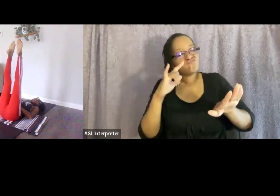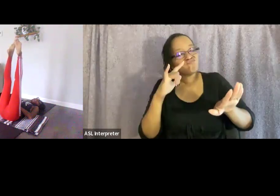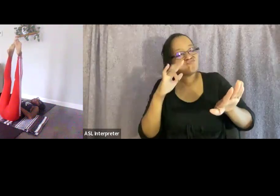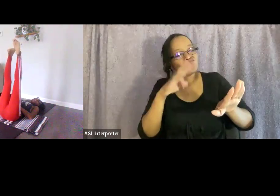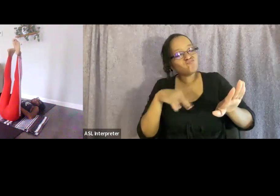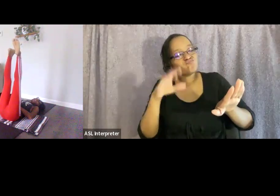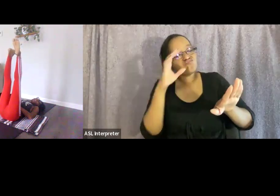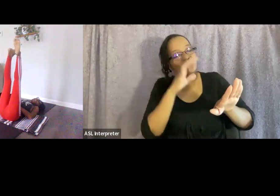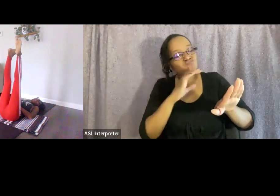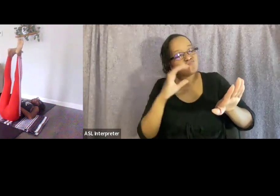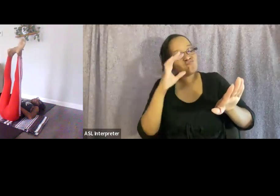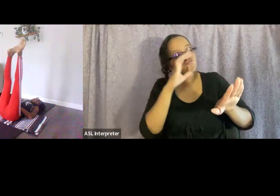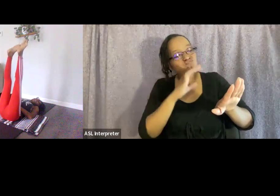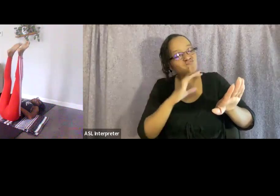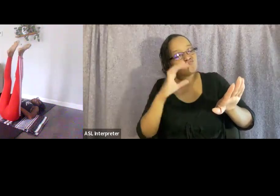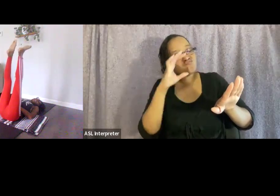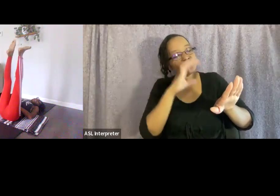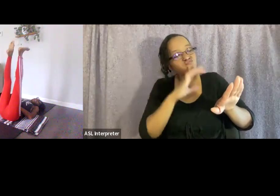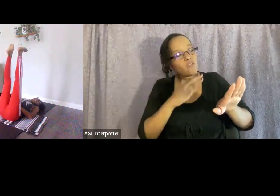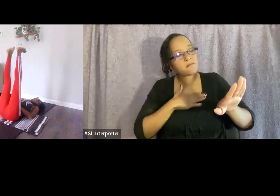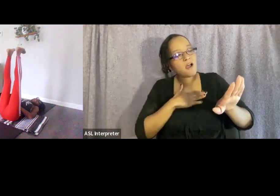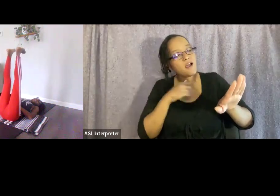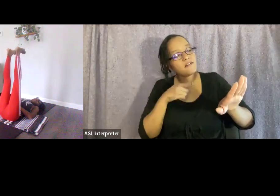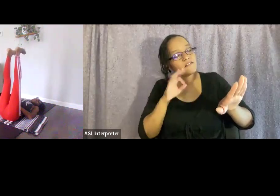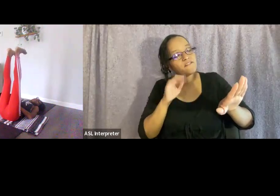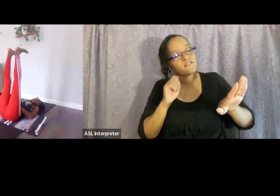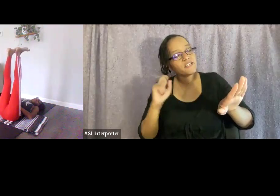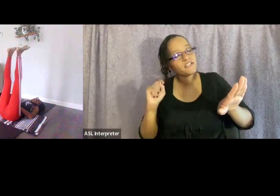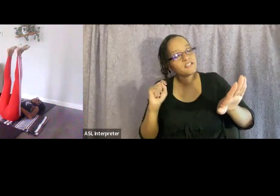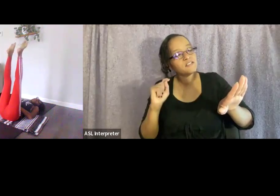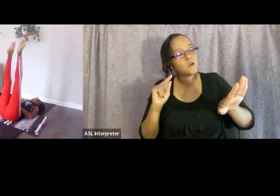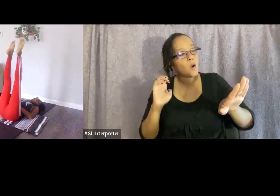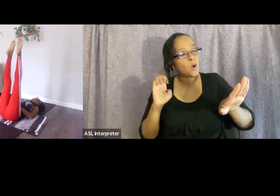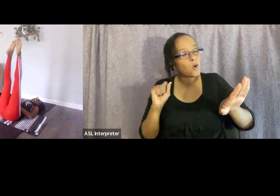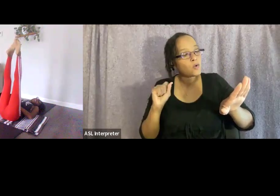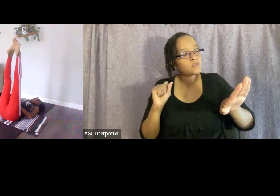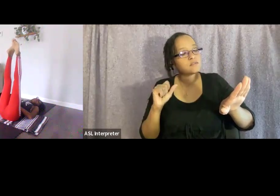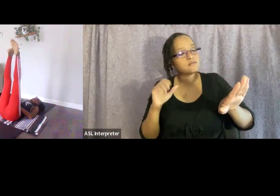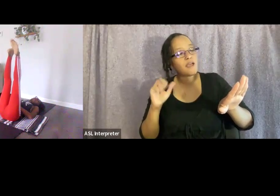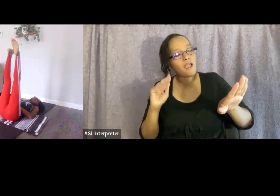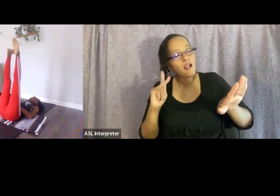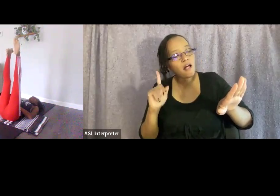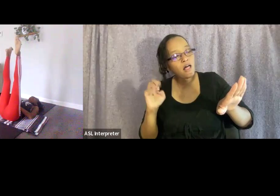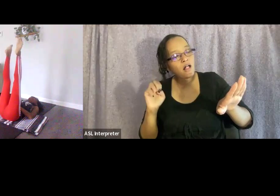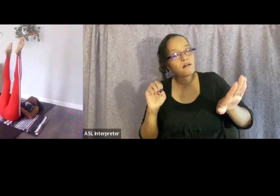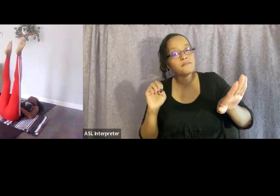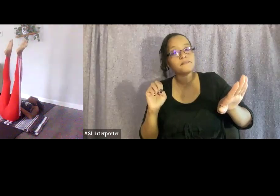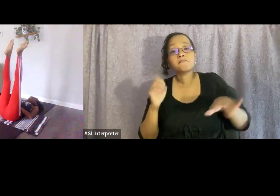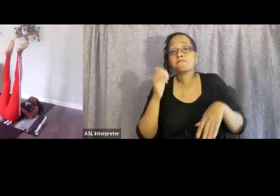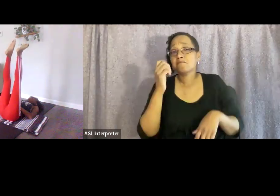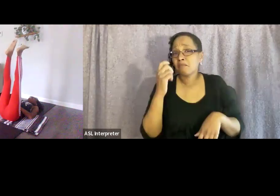And of course, you don't have to do any of this.